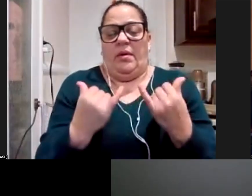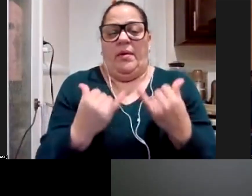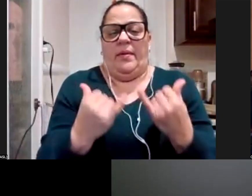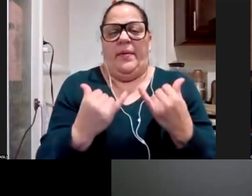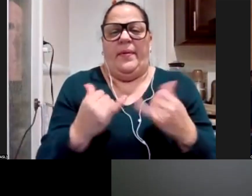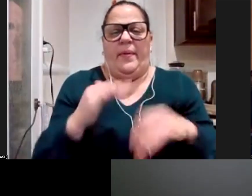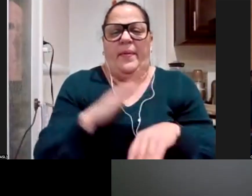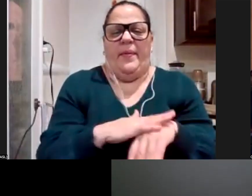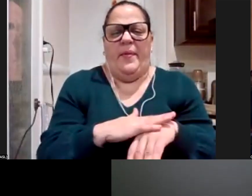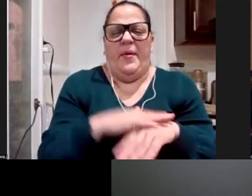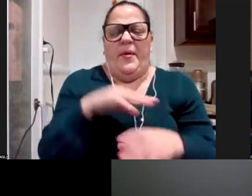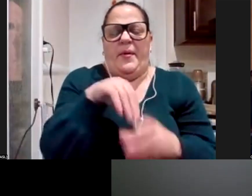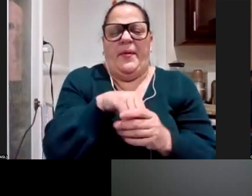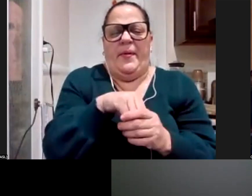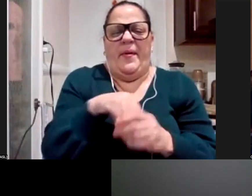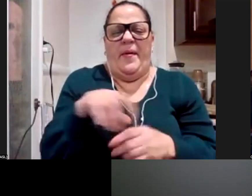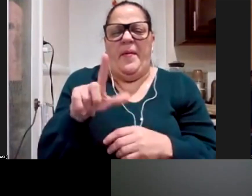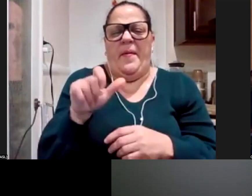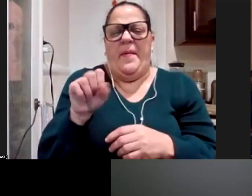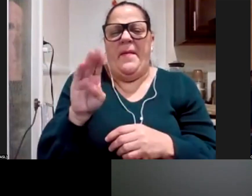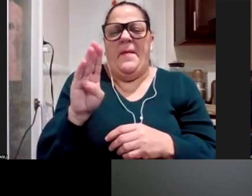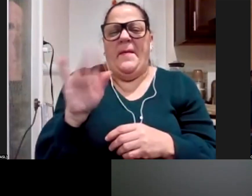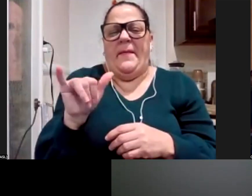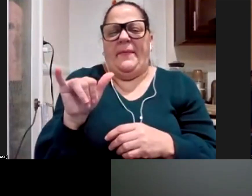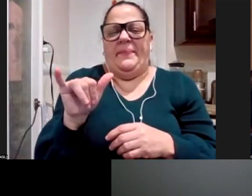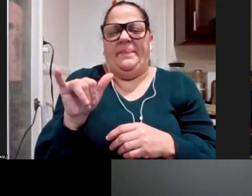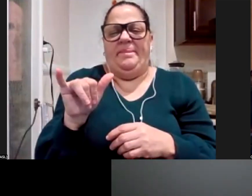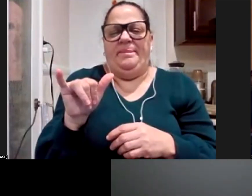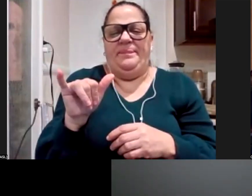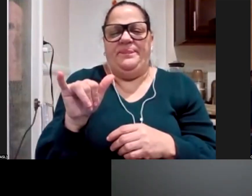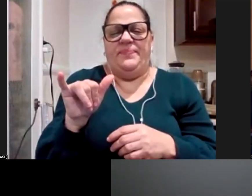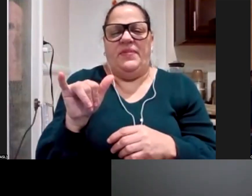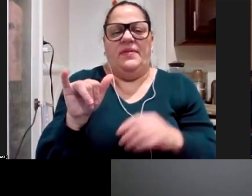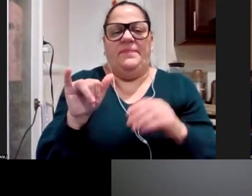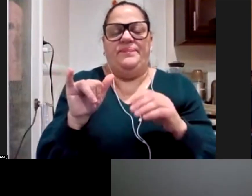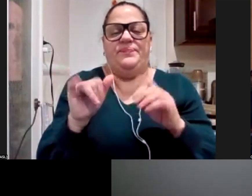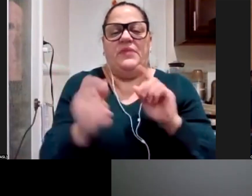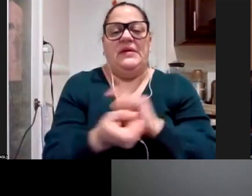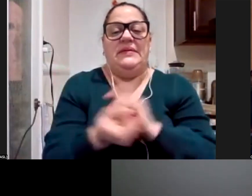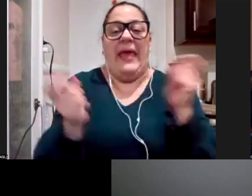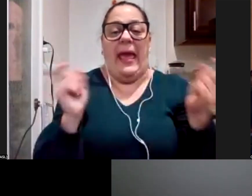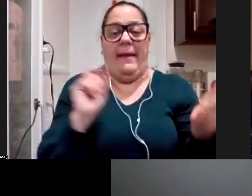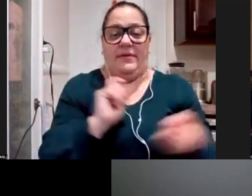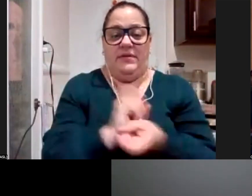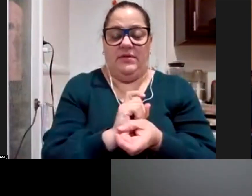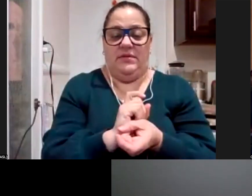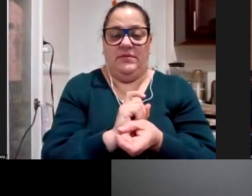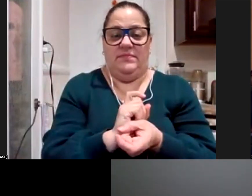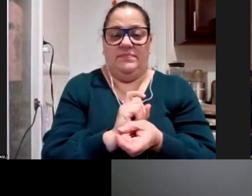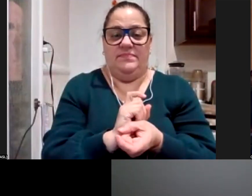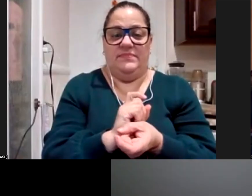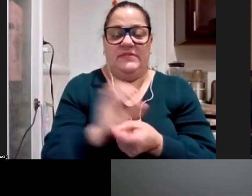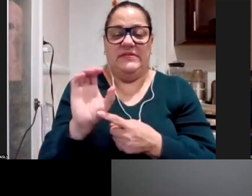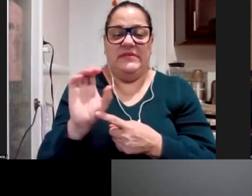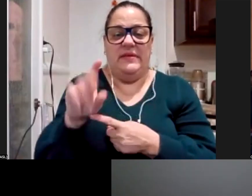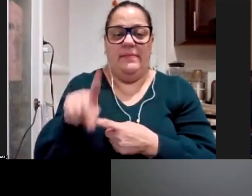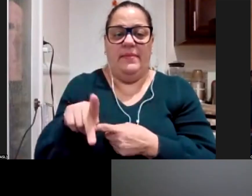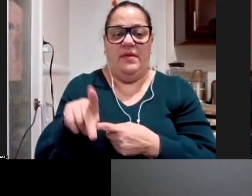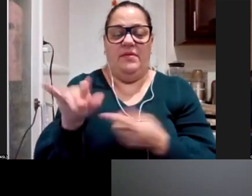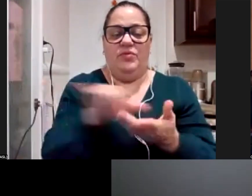um, in the lobby of, um, ADAPT, which used to be United Cerebral Policy of New York City. Um,